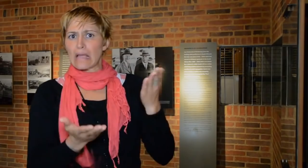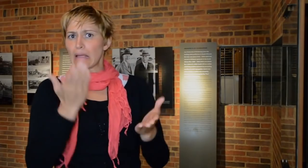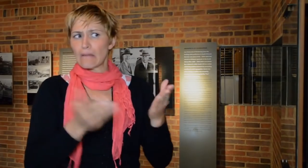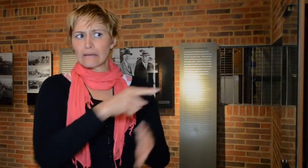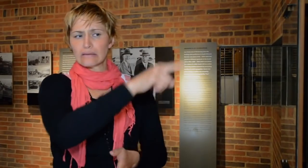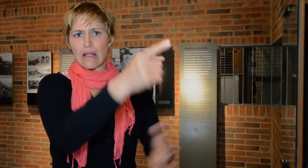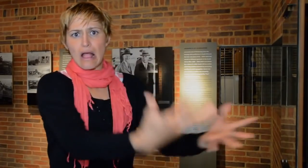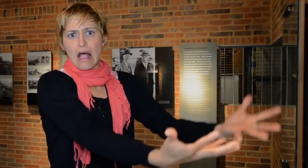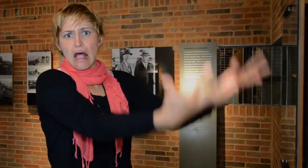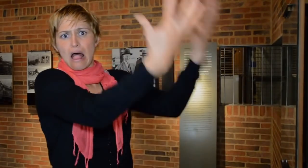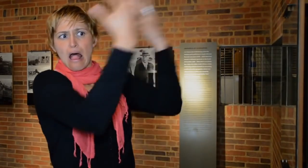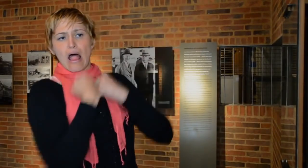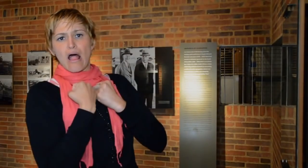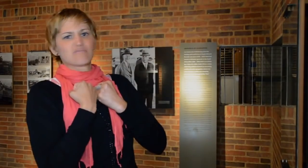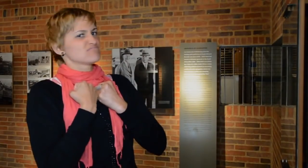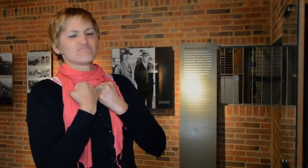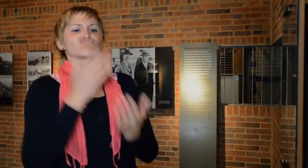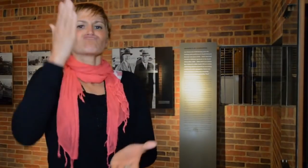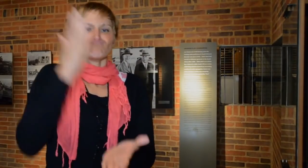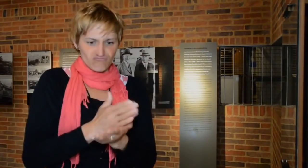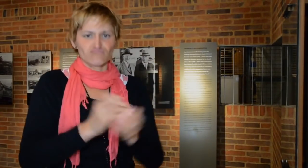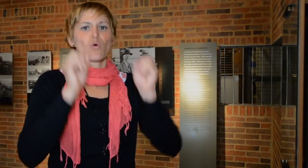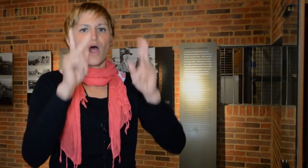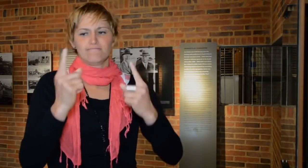minority, there was a chance of the blacks